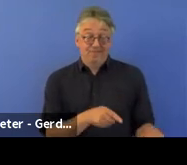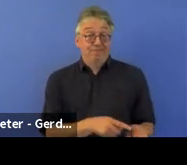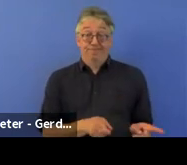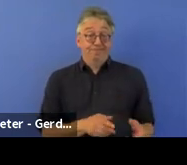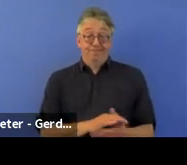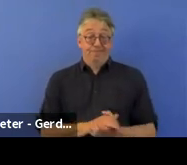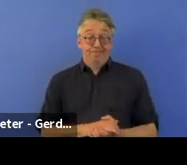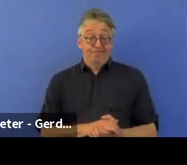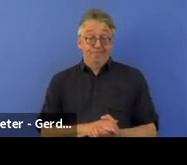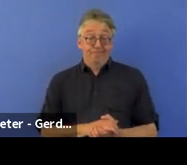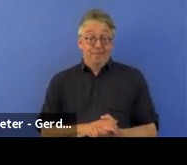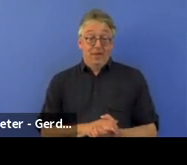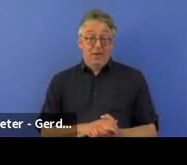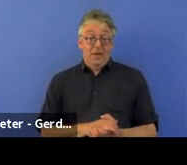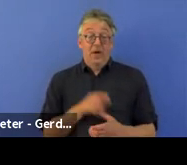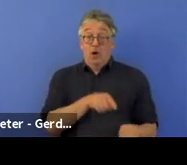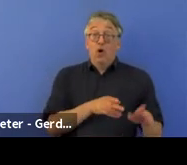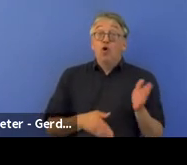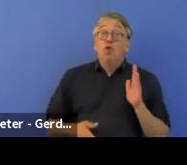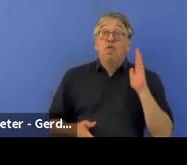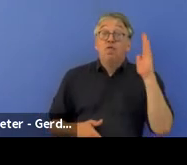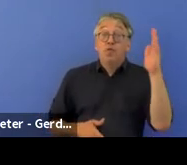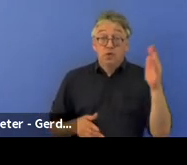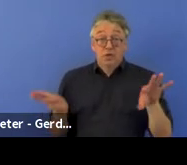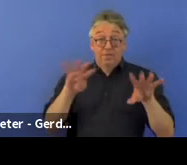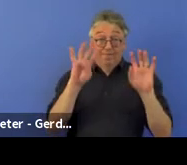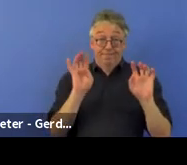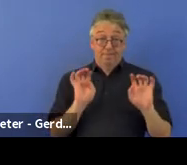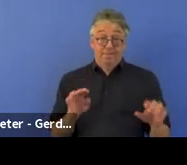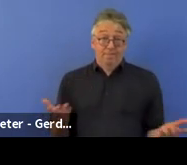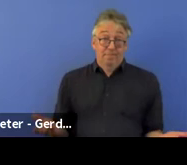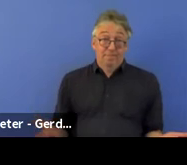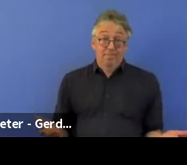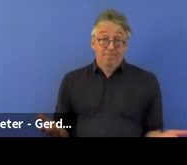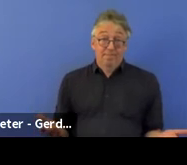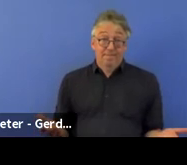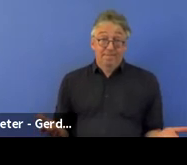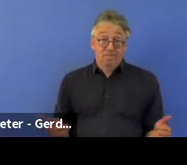the prolonged confinement at home and their learnings have been